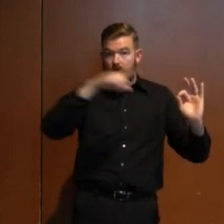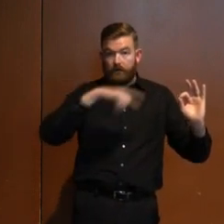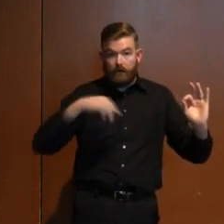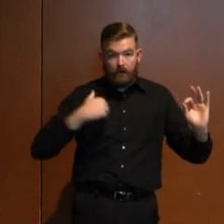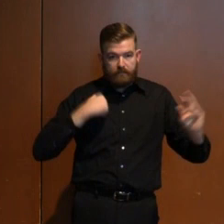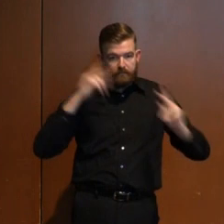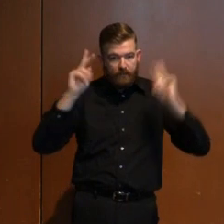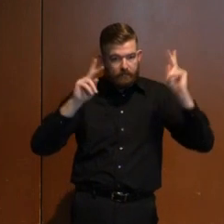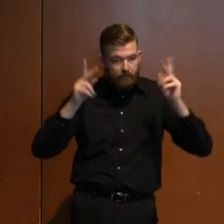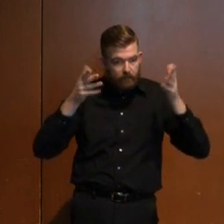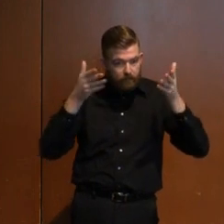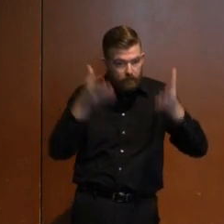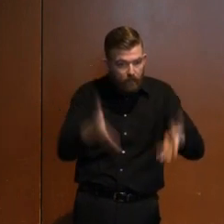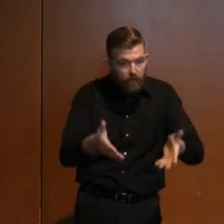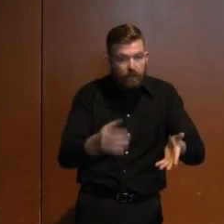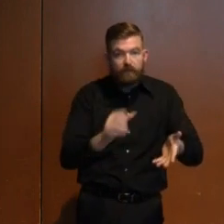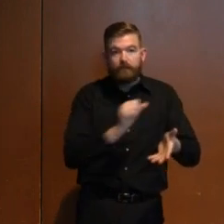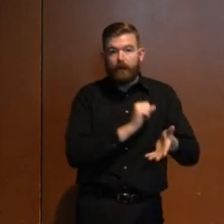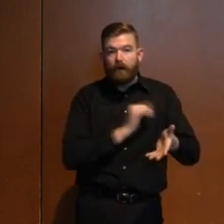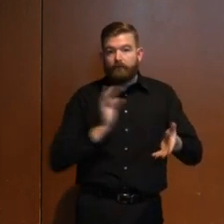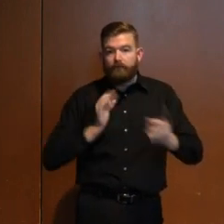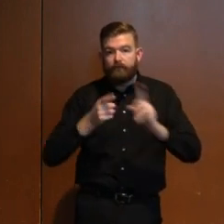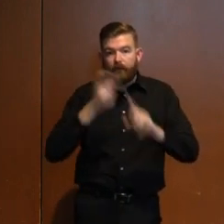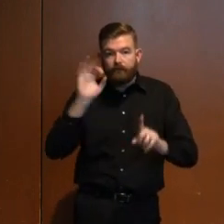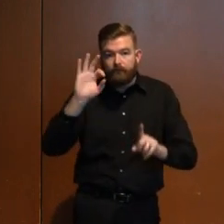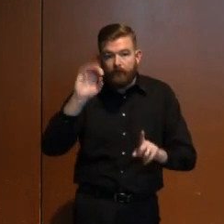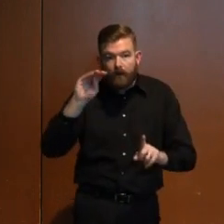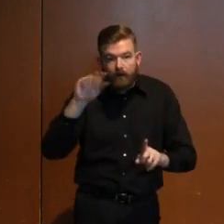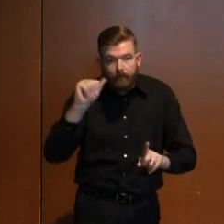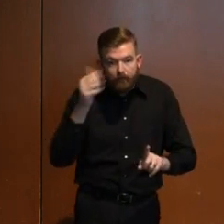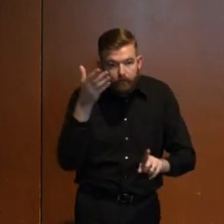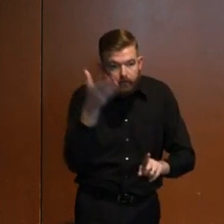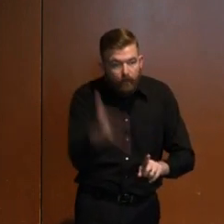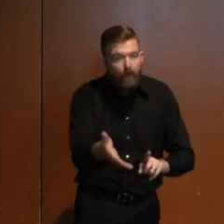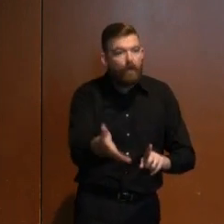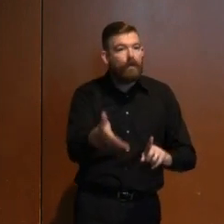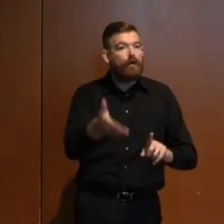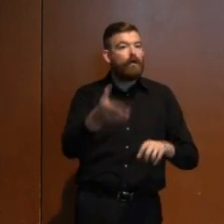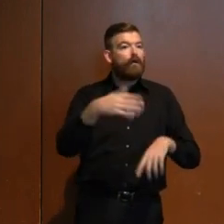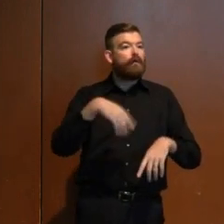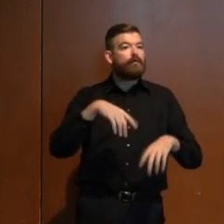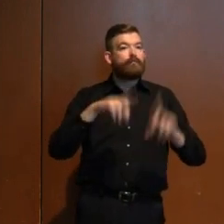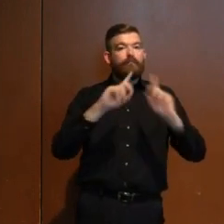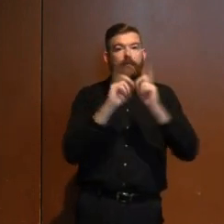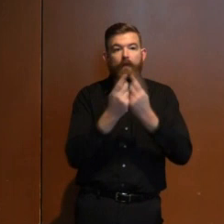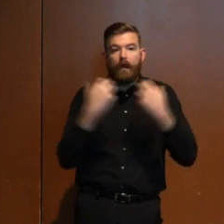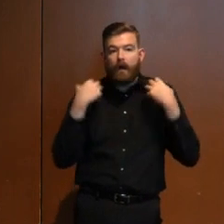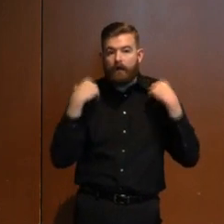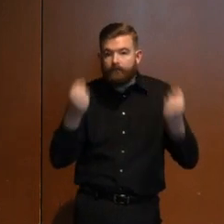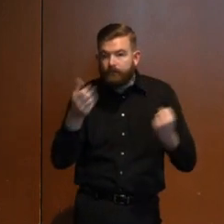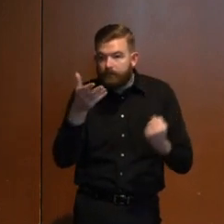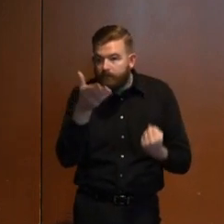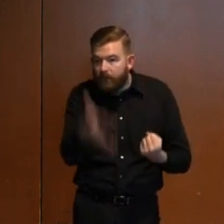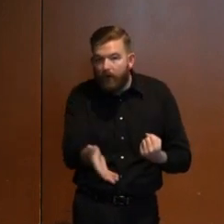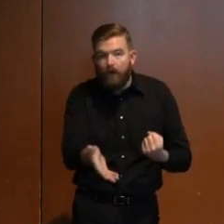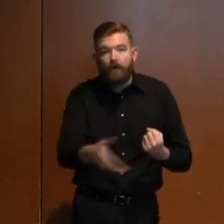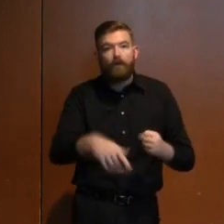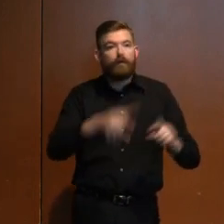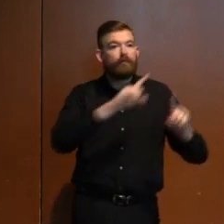YOU'VE GOT AROUND THE AFTERMENTIONED FOLKS AND MY CHIEF OF STAFF THE IS NOW WORKING OUT OF THERE.